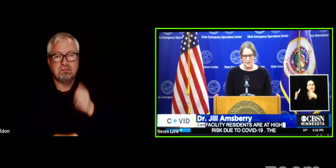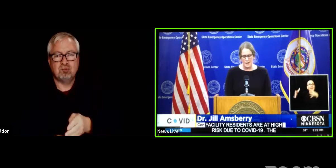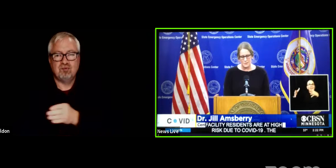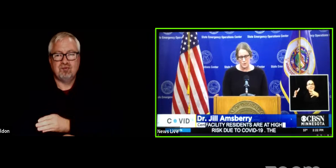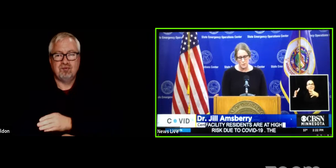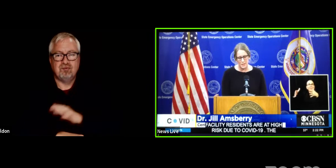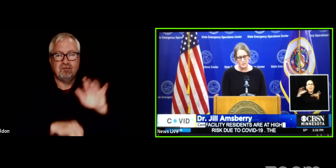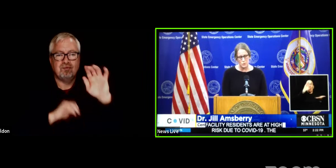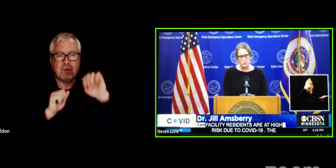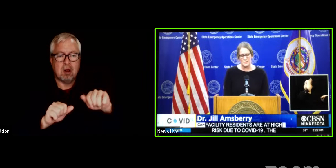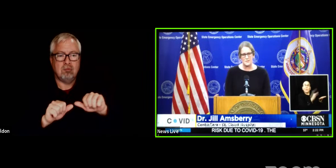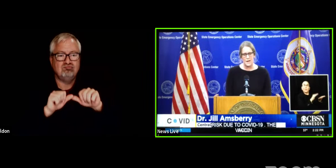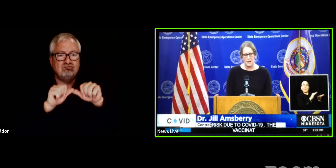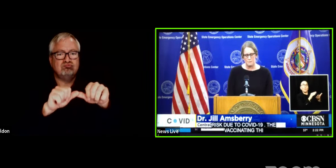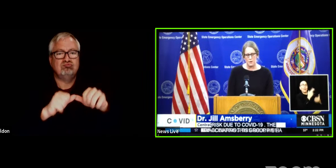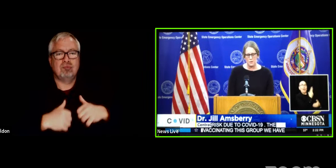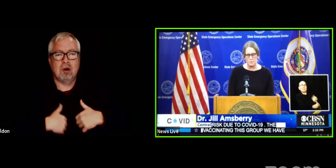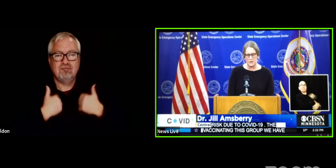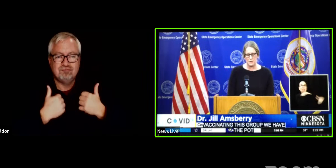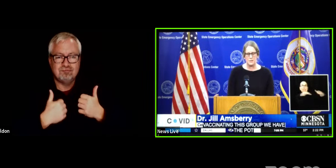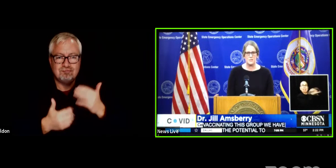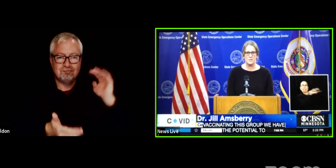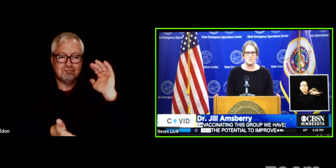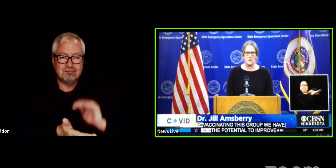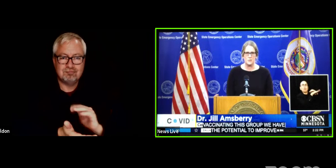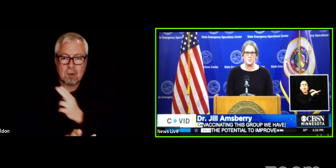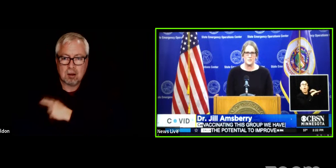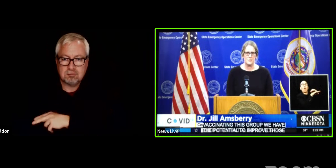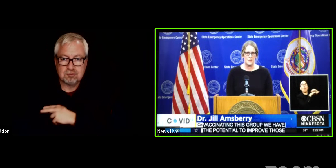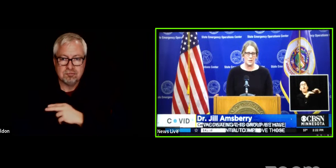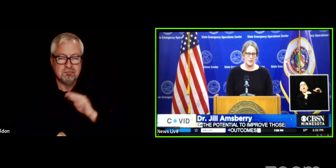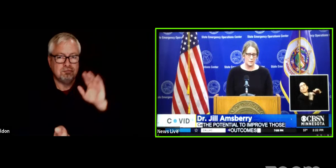LIKE STATION SO THERE REMAINS ROOM FOR OTHERS TO RECEIVE THEIR